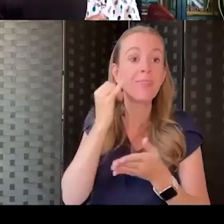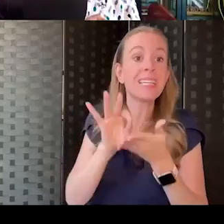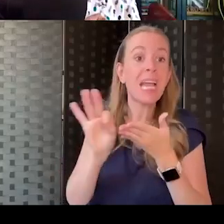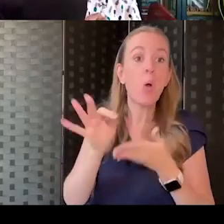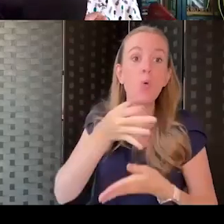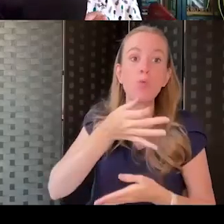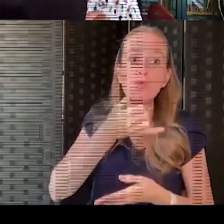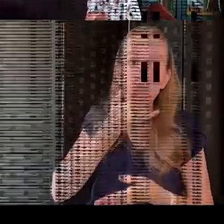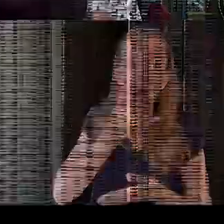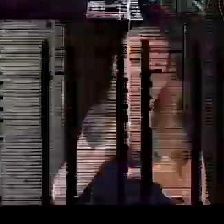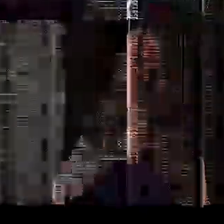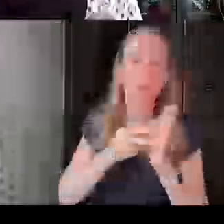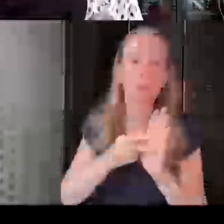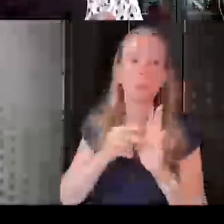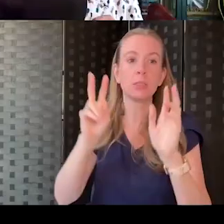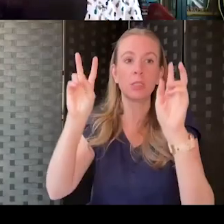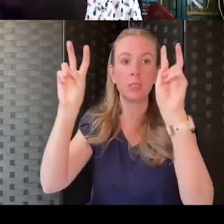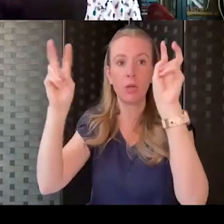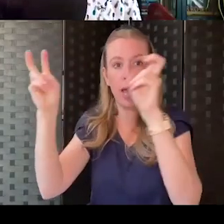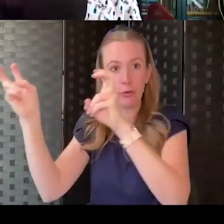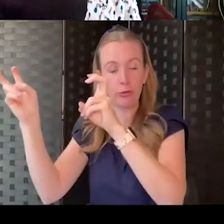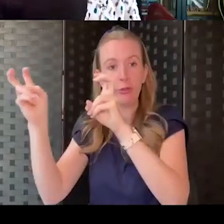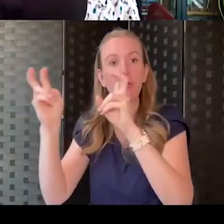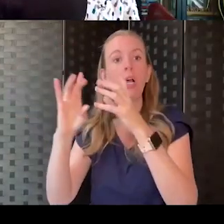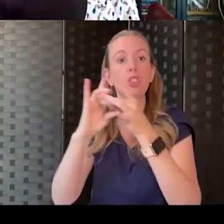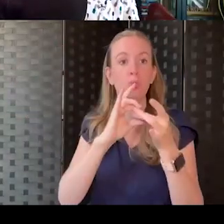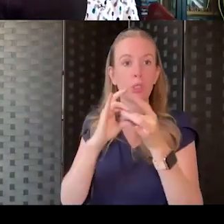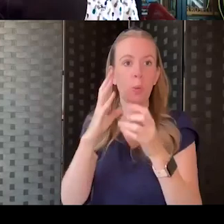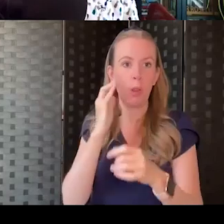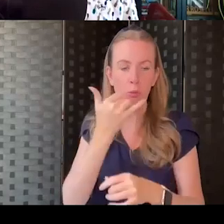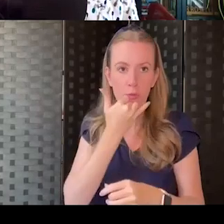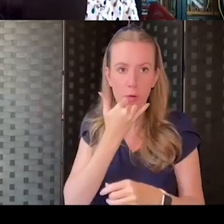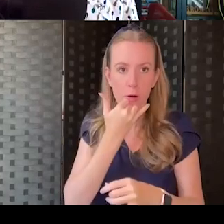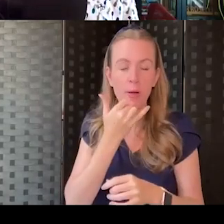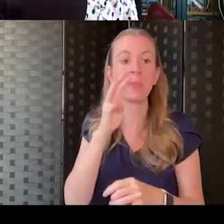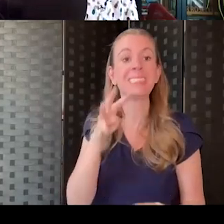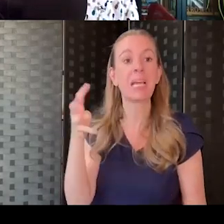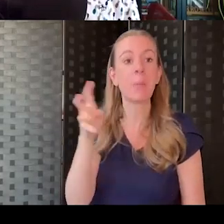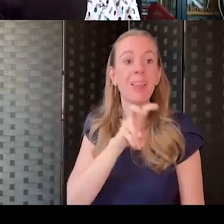row header Association will also be off. Table navigation will also be a problem for users.